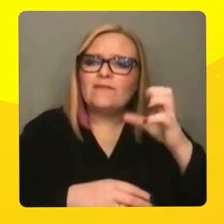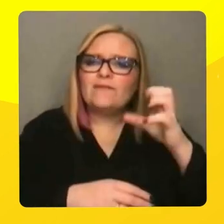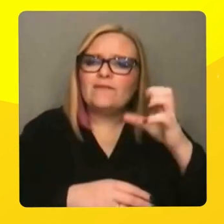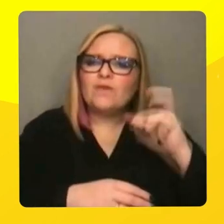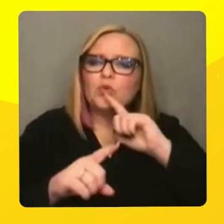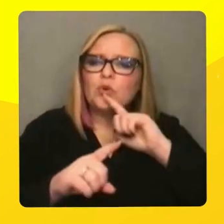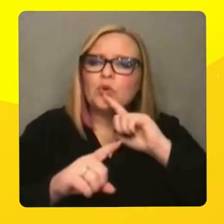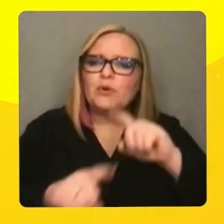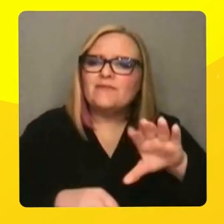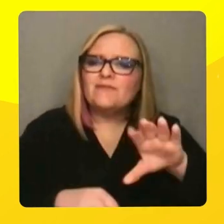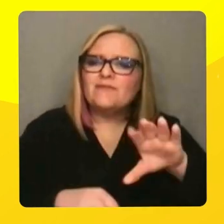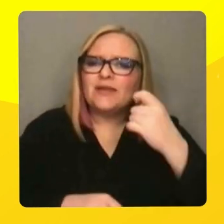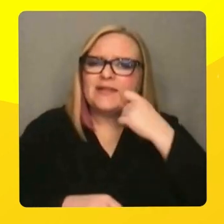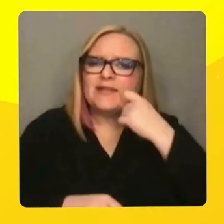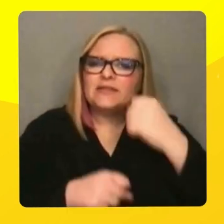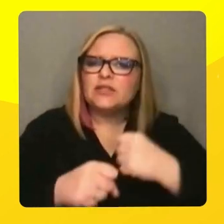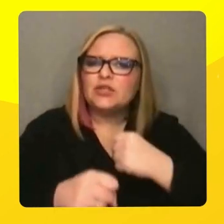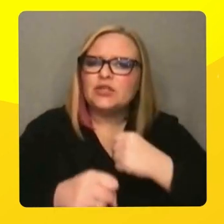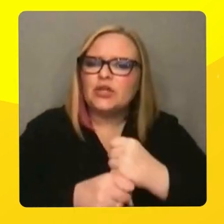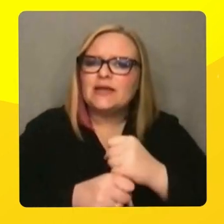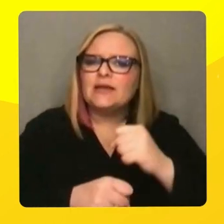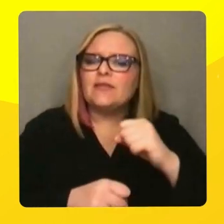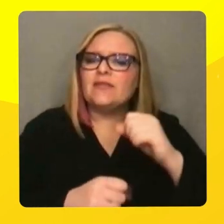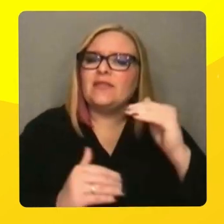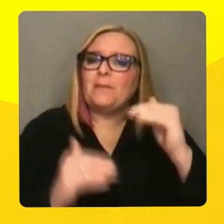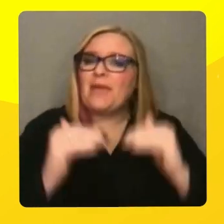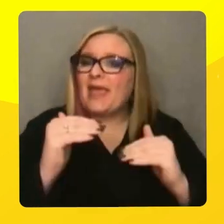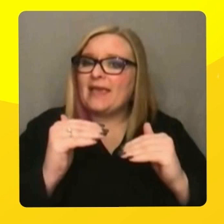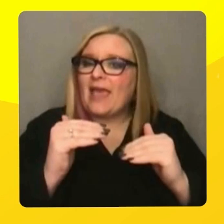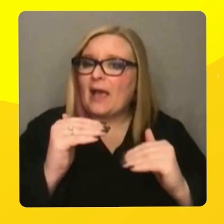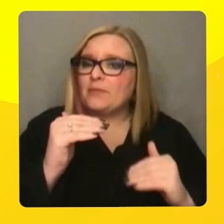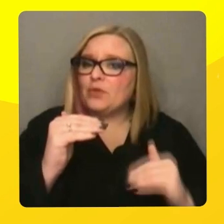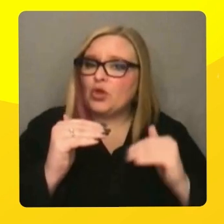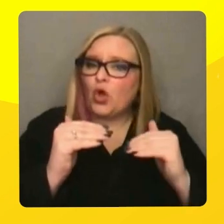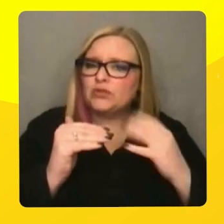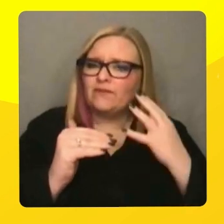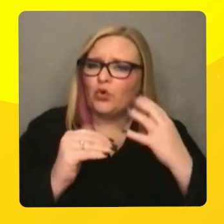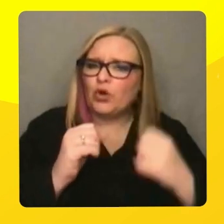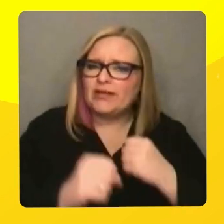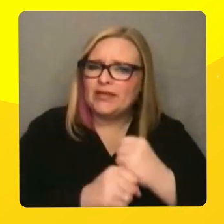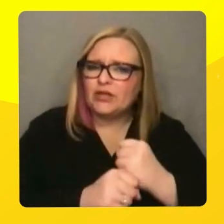the gender pay gap closed by four years. Sounds like progress, right?